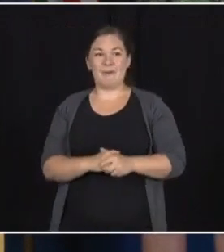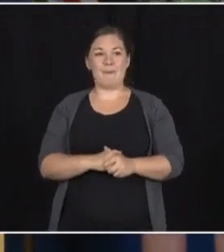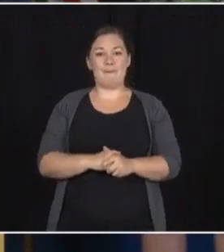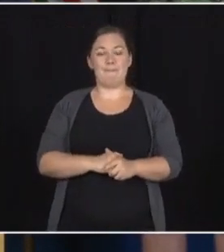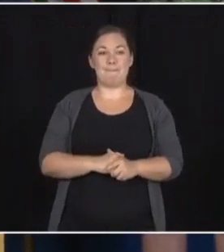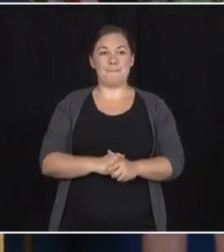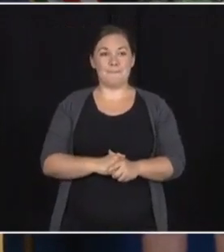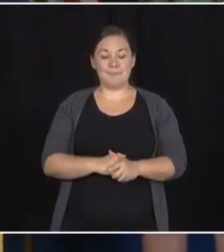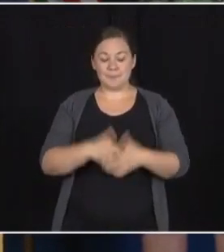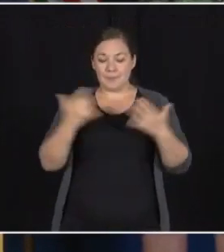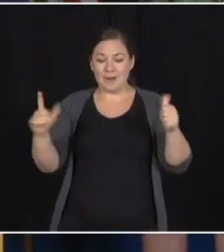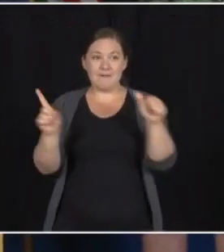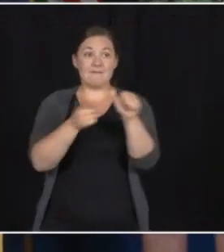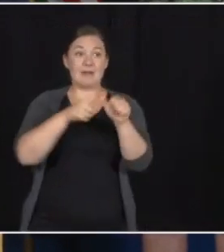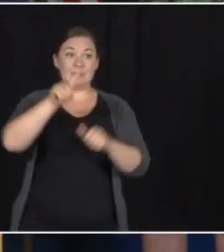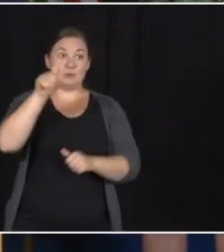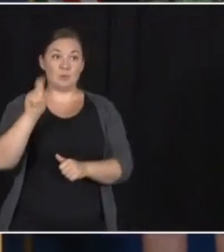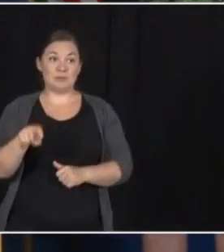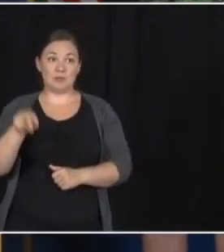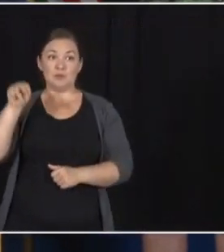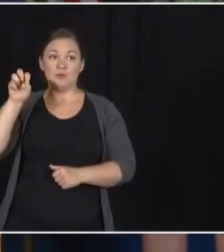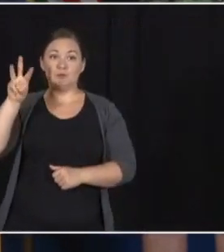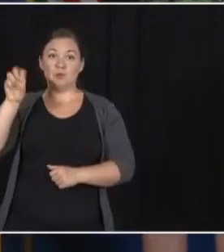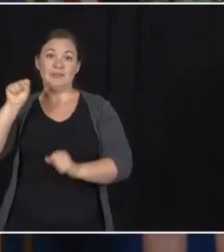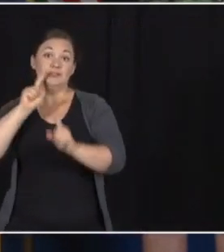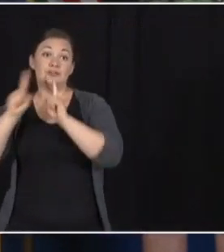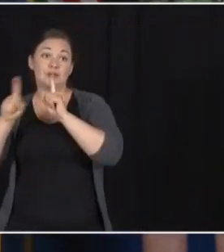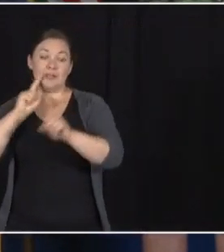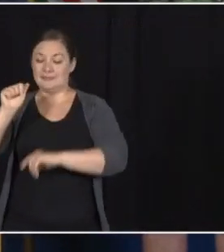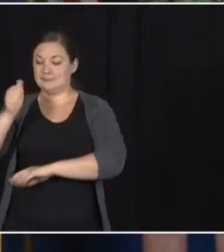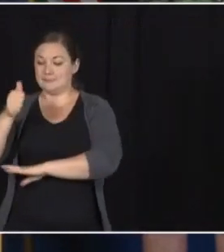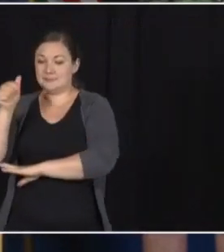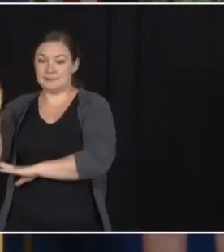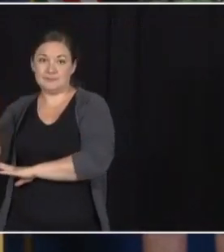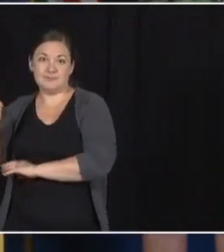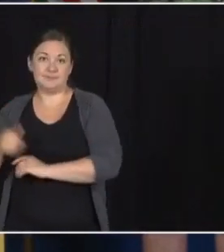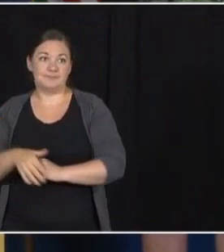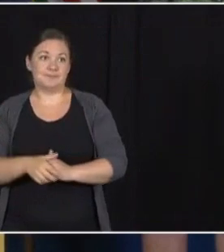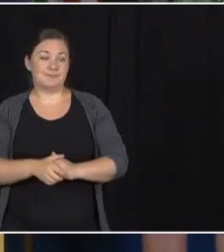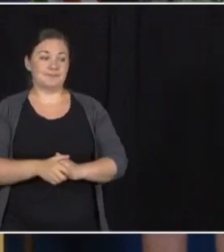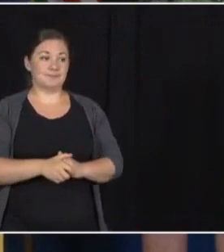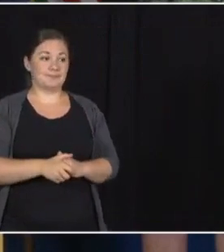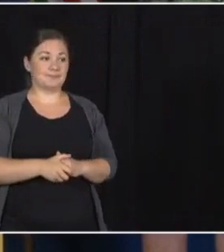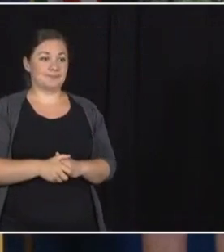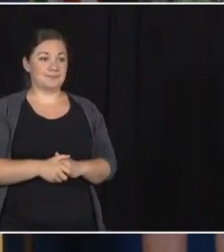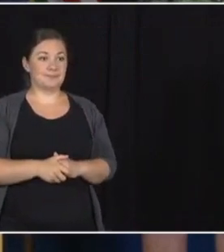the health questions when my commander-in-chief wasn't with me that day. First question. This question comes from Lukas Myers .